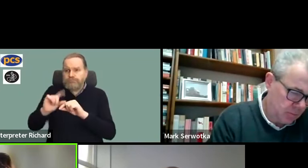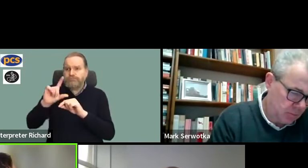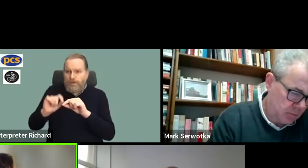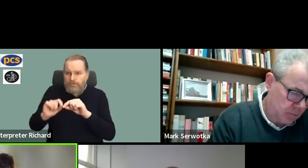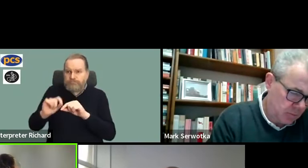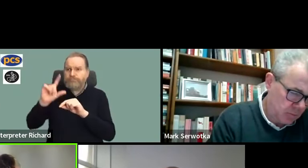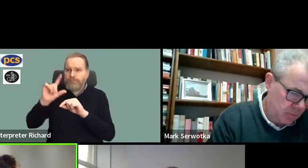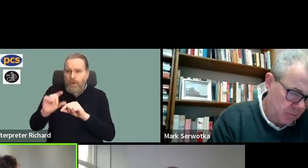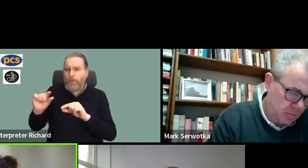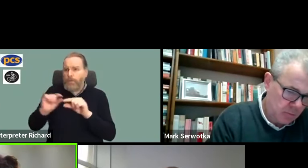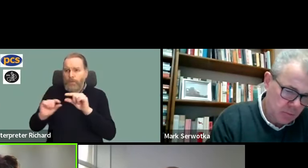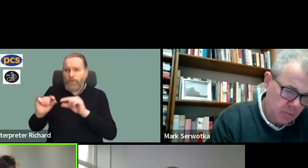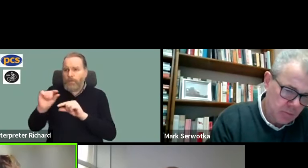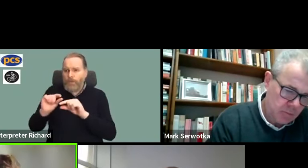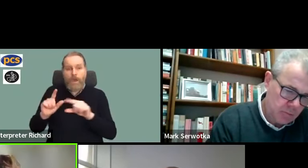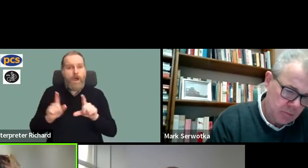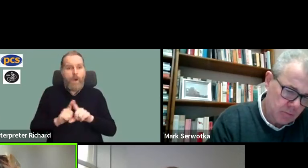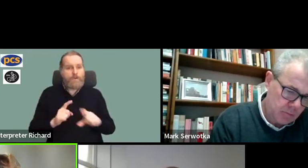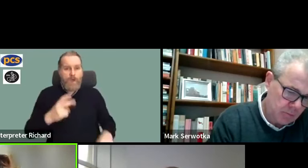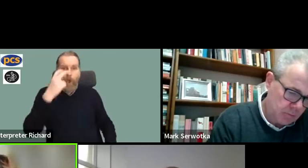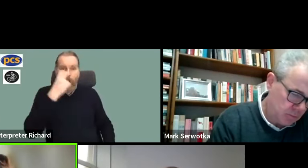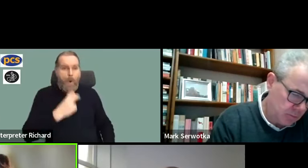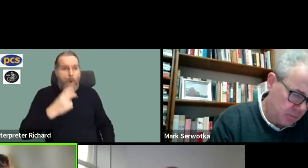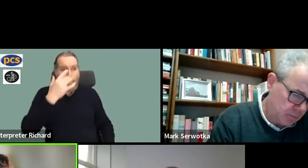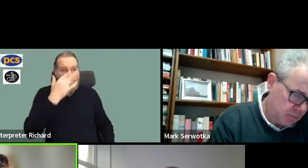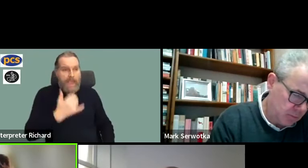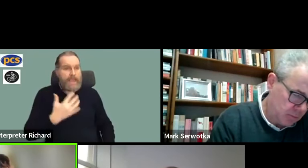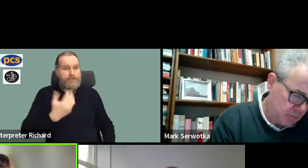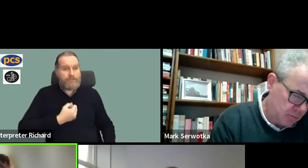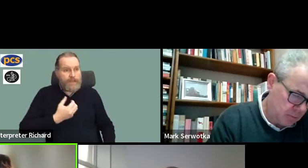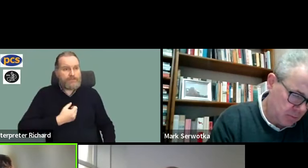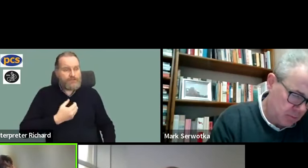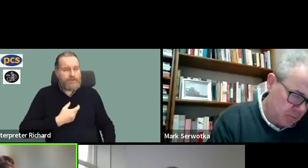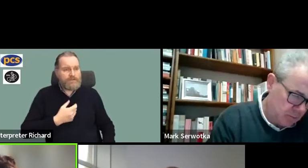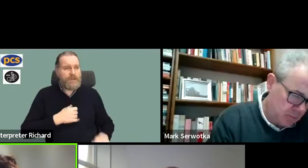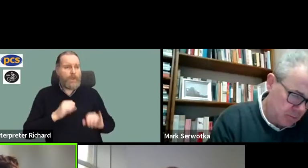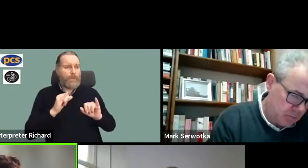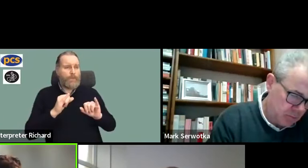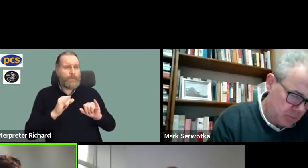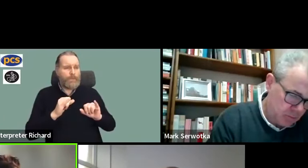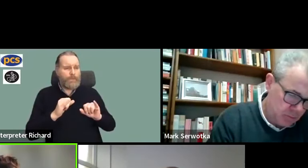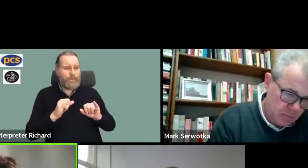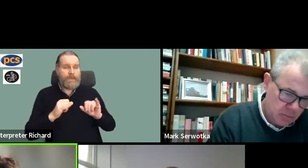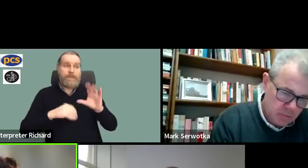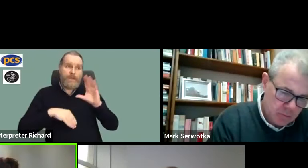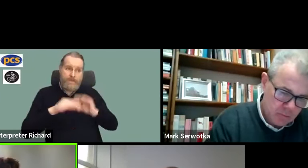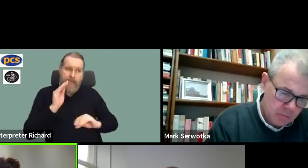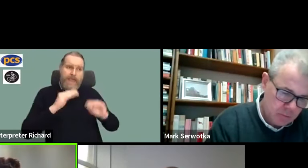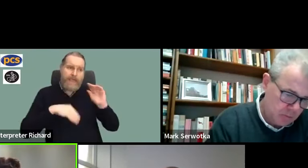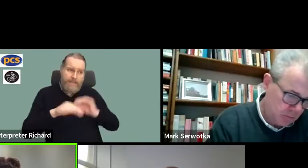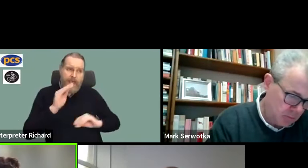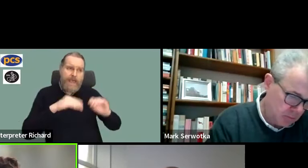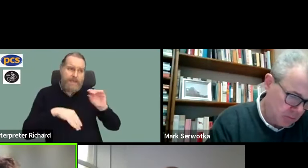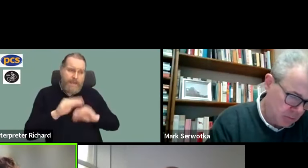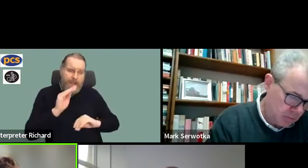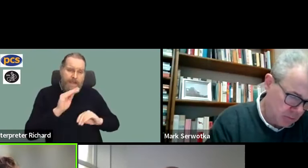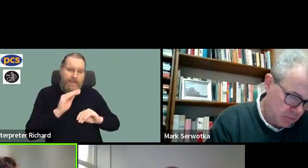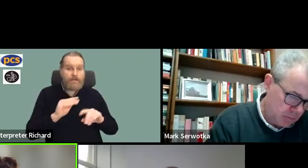non non consolidated, rising obviously , obviously affecting our obviously affecting our pensions. We? we never thought that would last as long as it has done , and for the